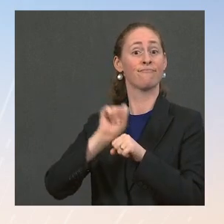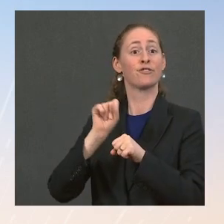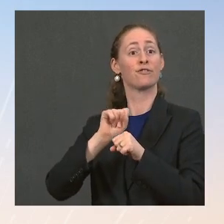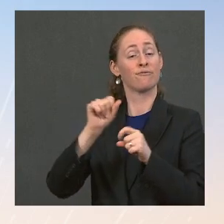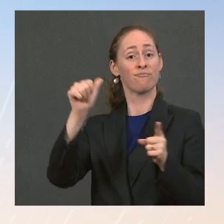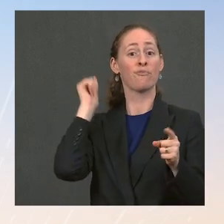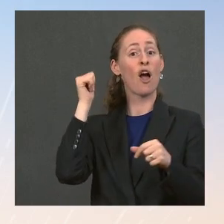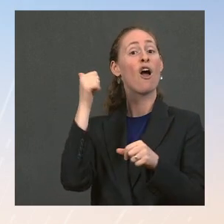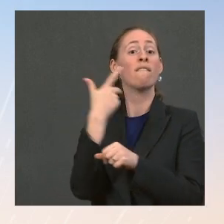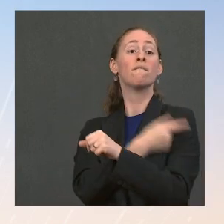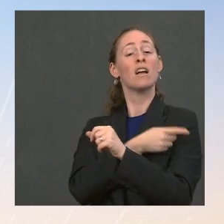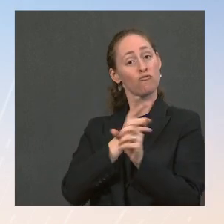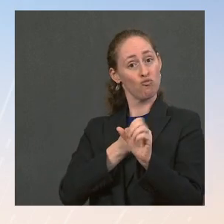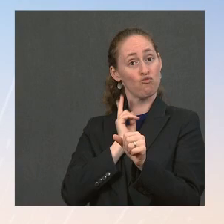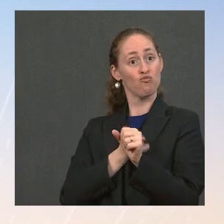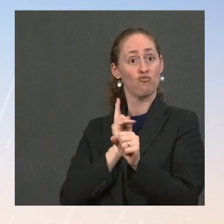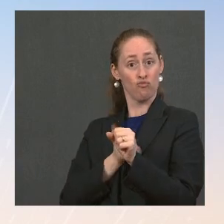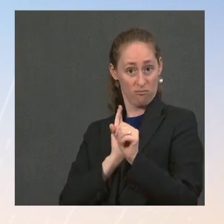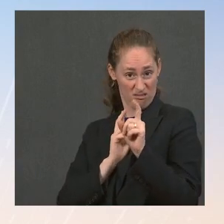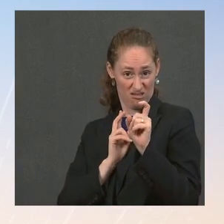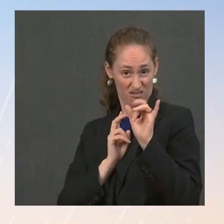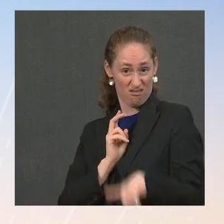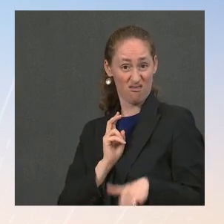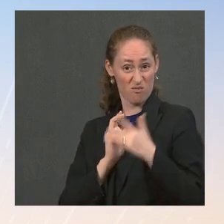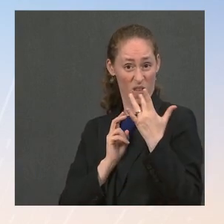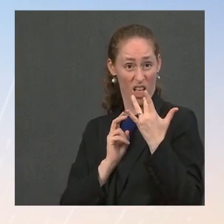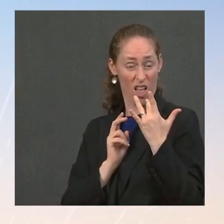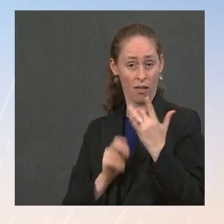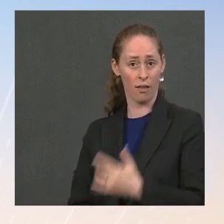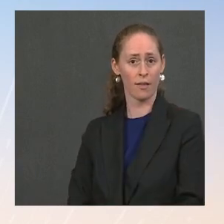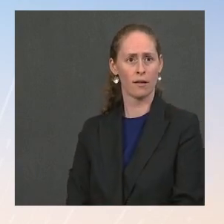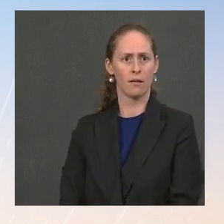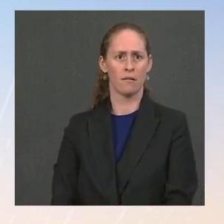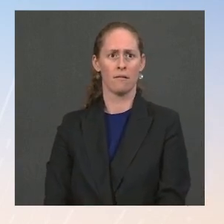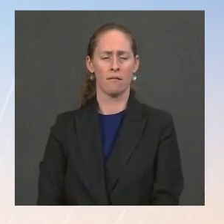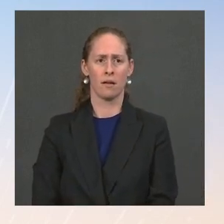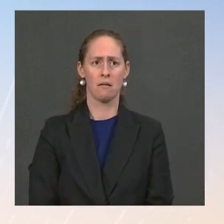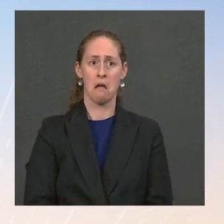where that is the issue at -- over -- more so than the number of unvaccinated